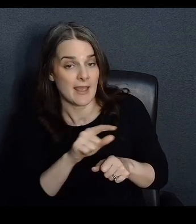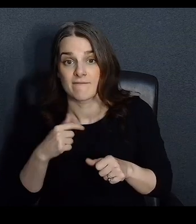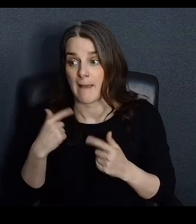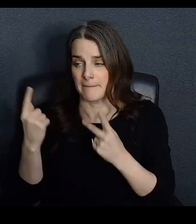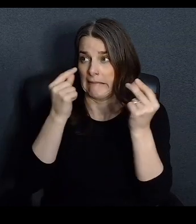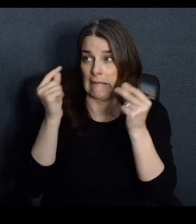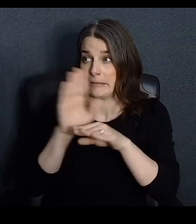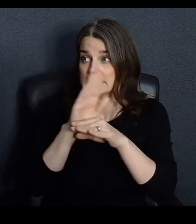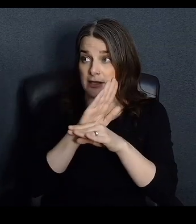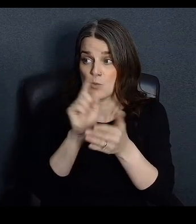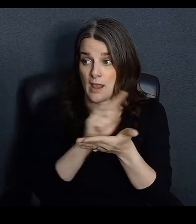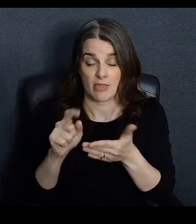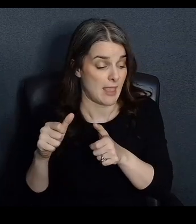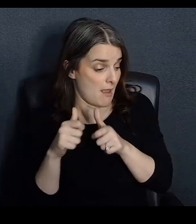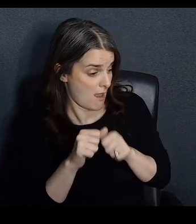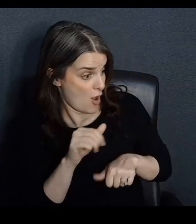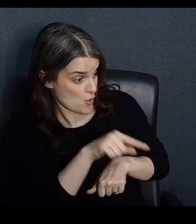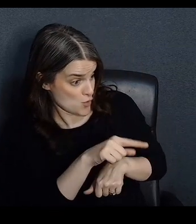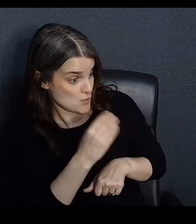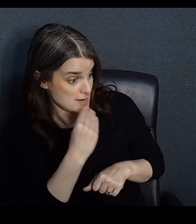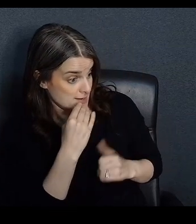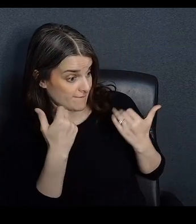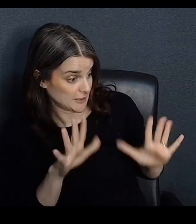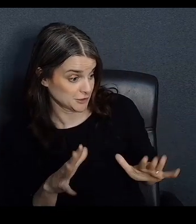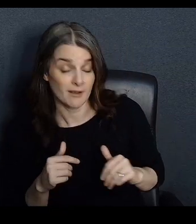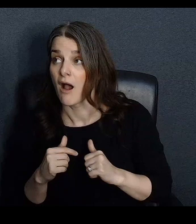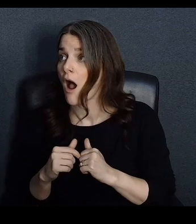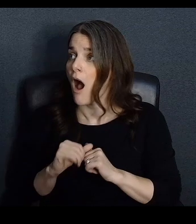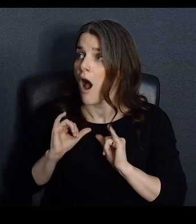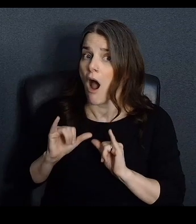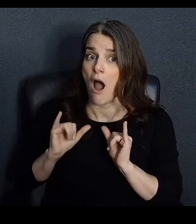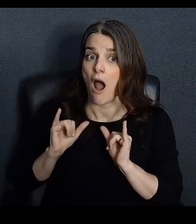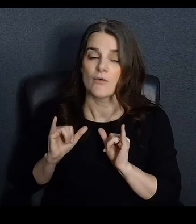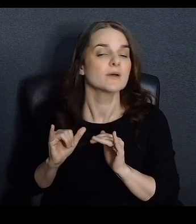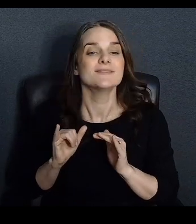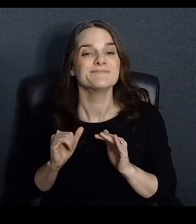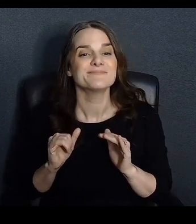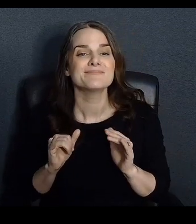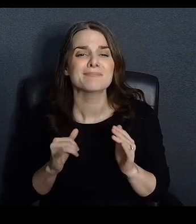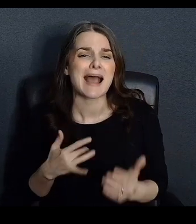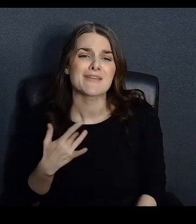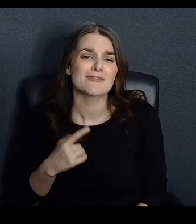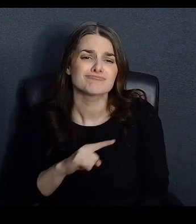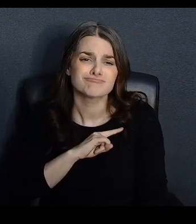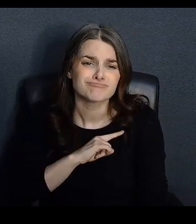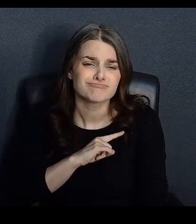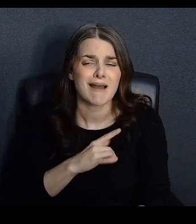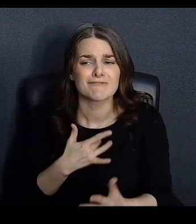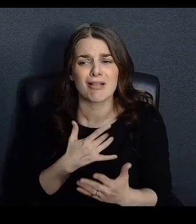a particularly busy week that says, hey, have you eaten today? But equally often, I come to the realization that I just feel bad.